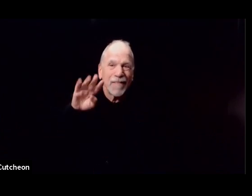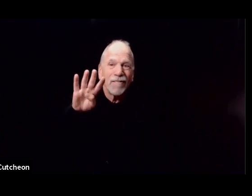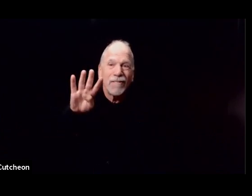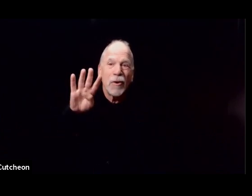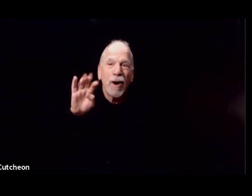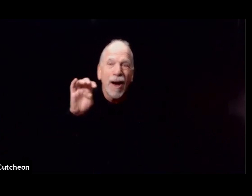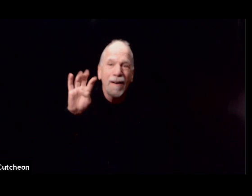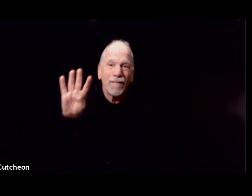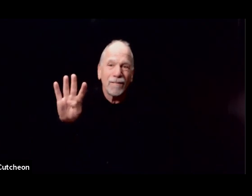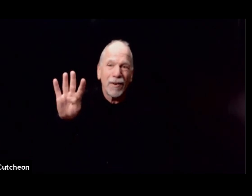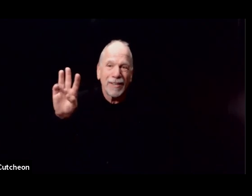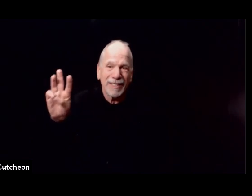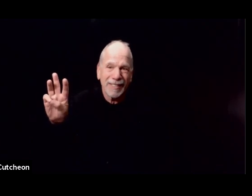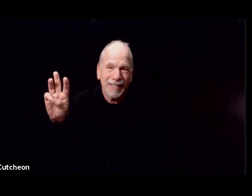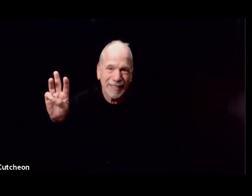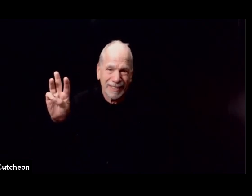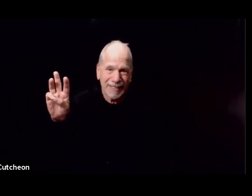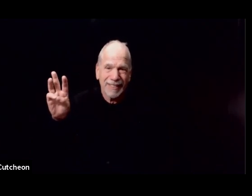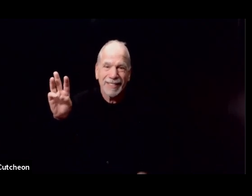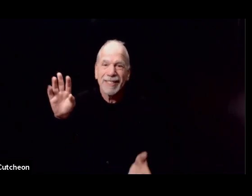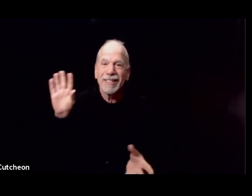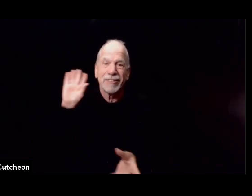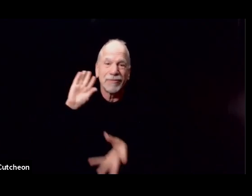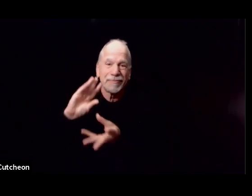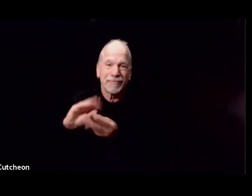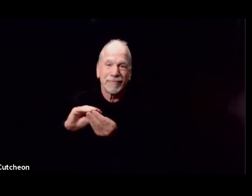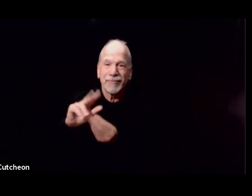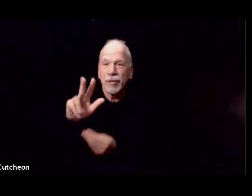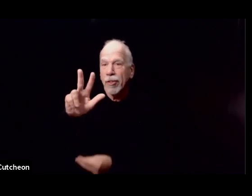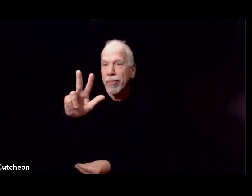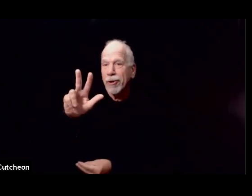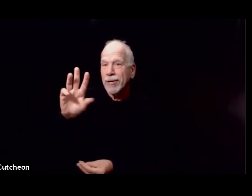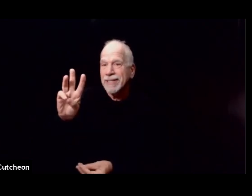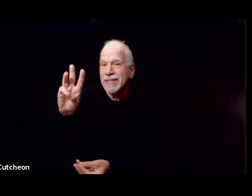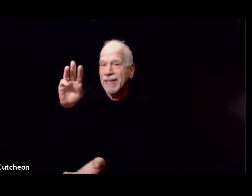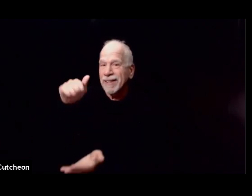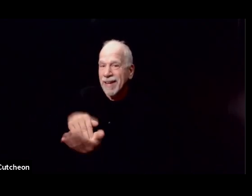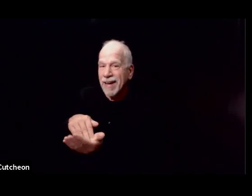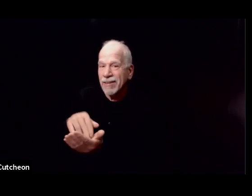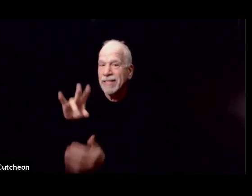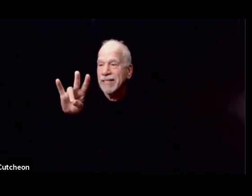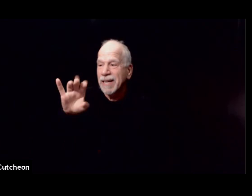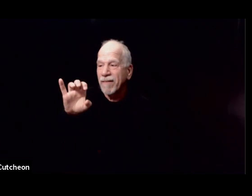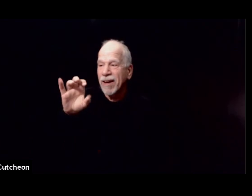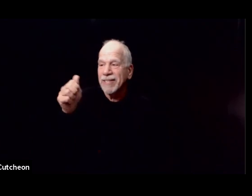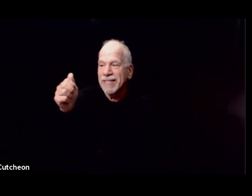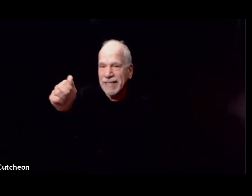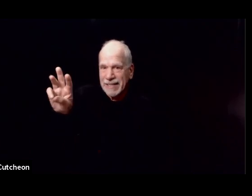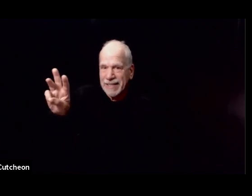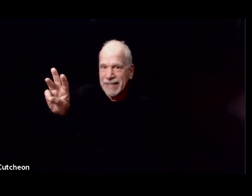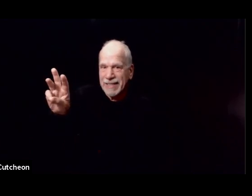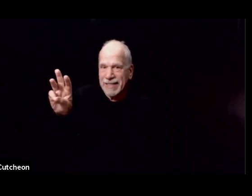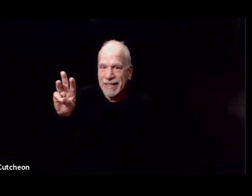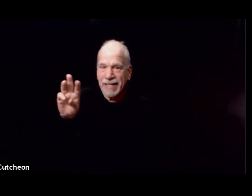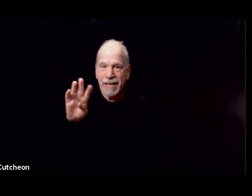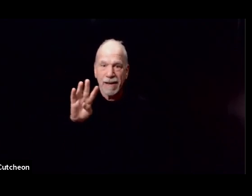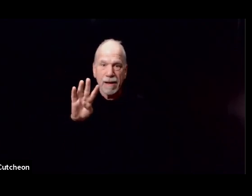seven hundred and sixteen. This daily increase of 426 was about the same as yesterday's increase